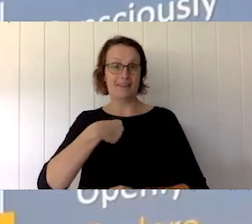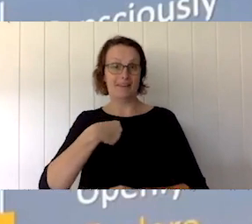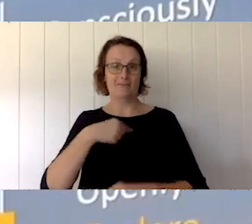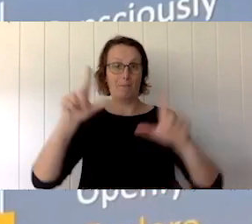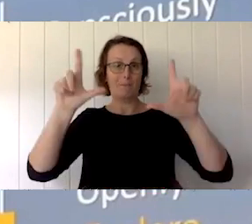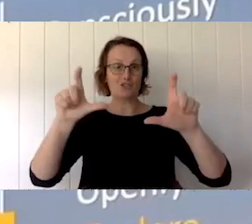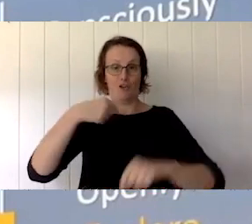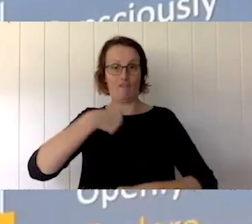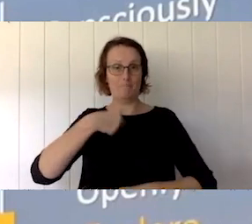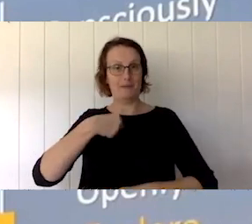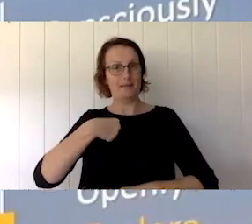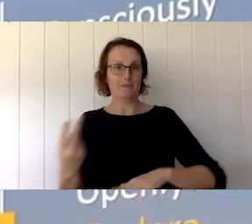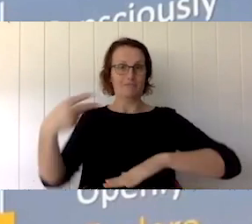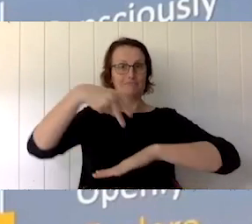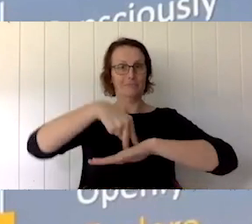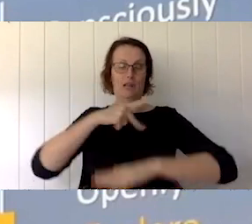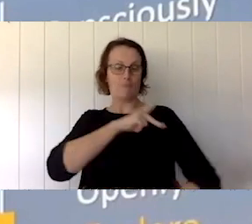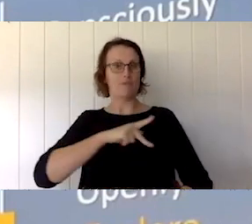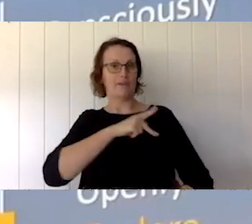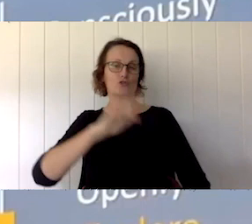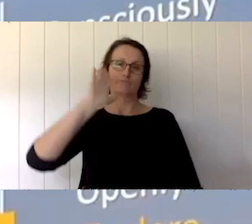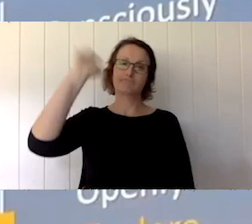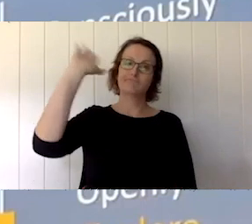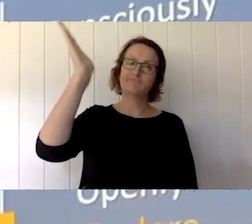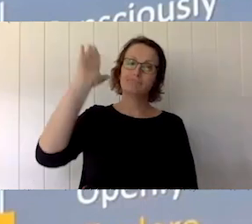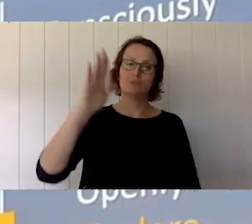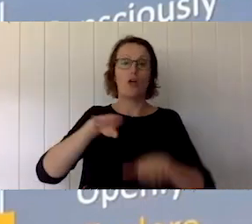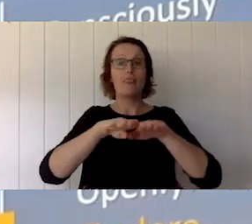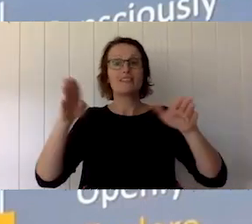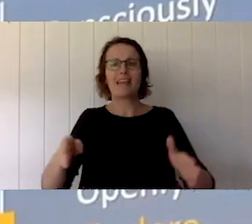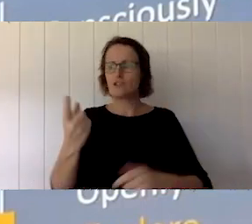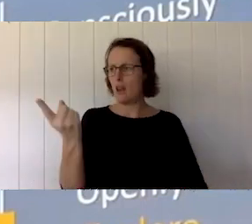is me as a professional speaker, standing on stage late last year, in